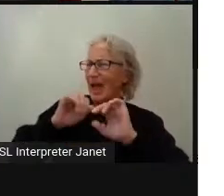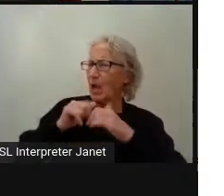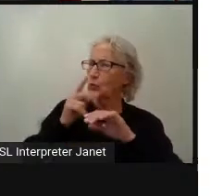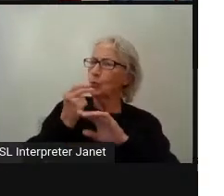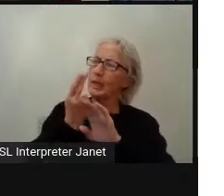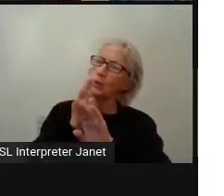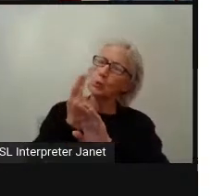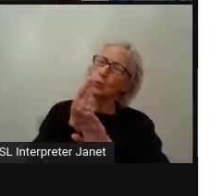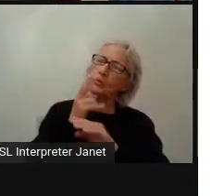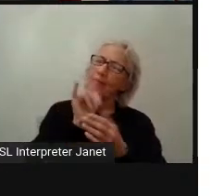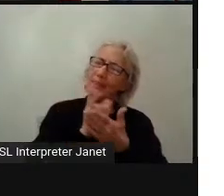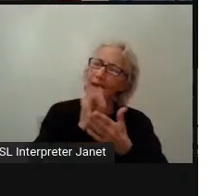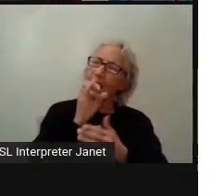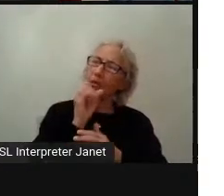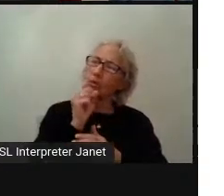that some of our users were not used to work